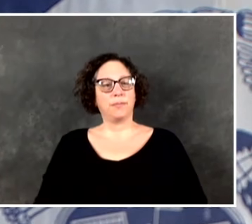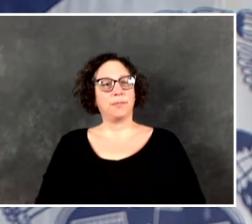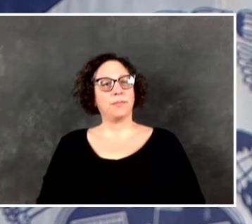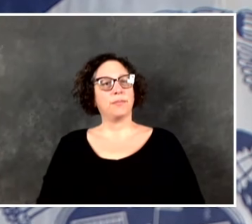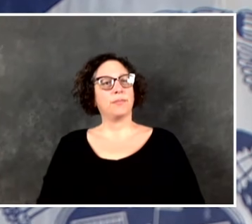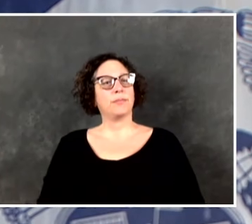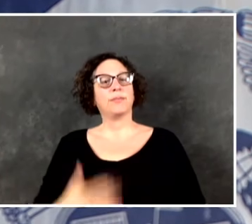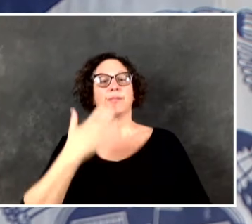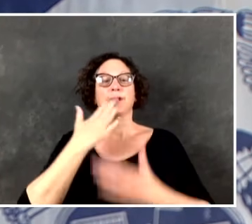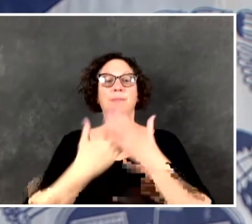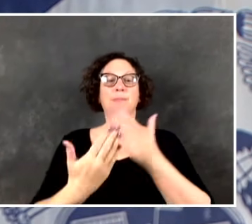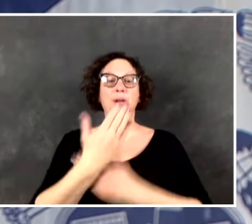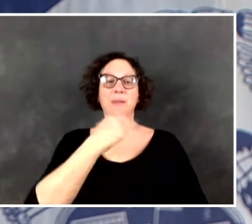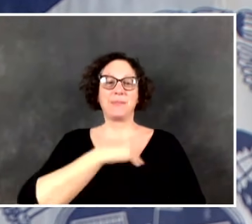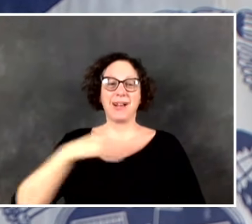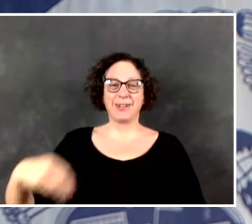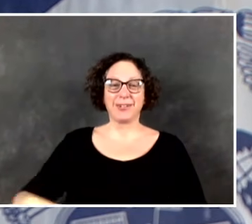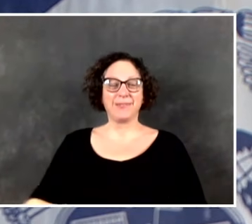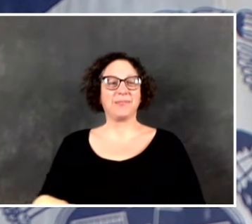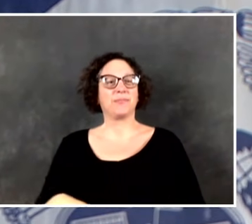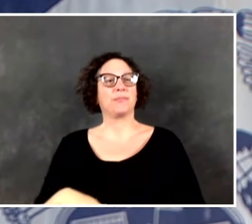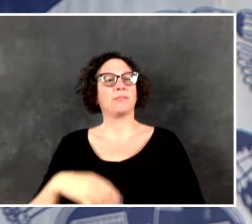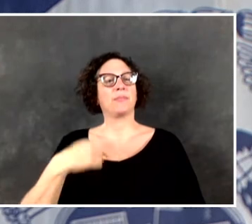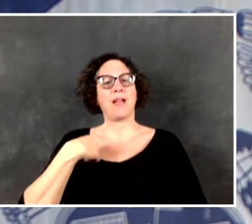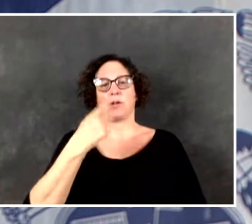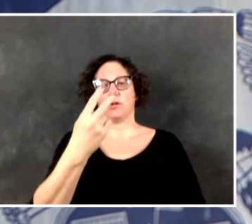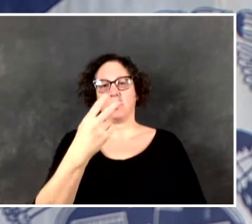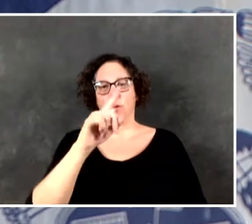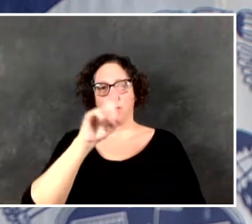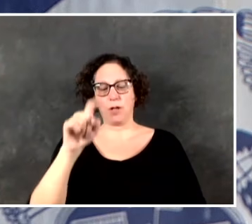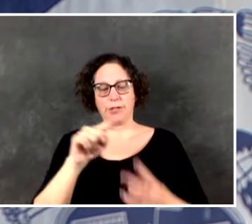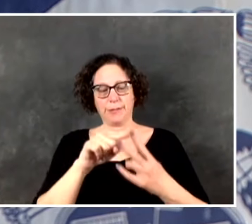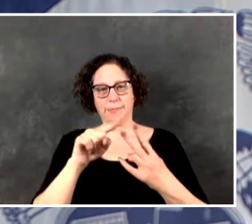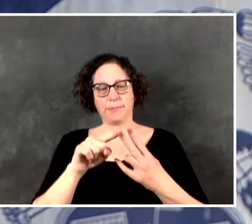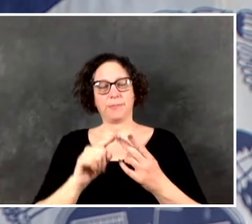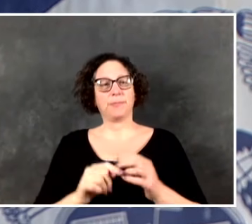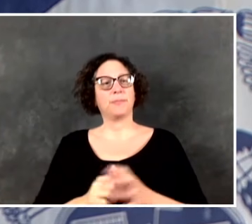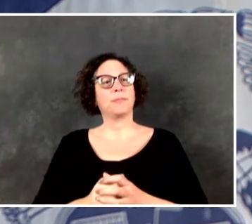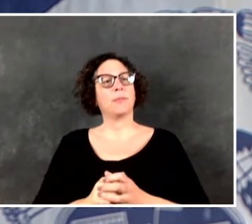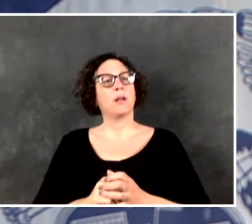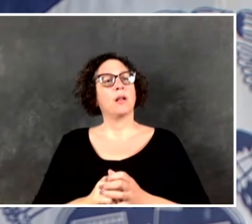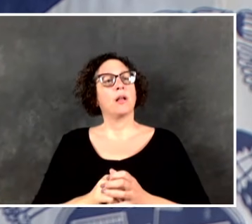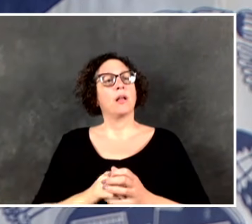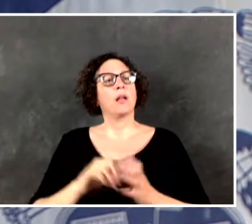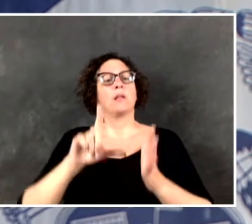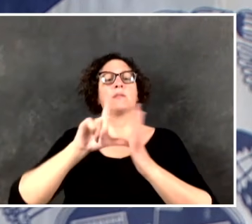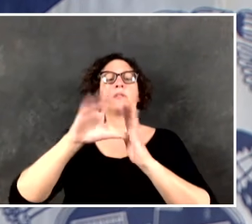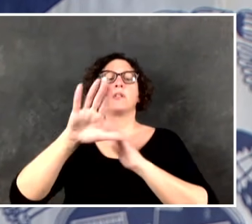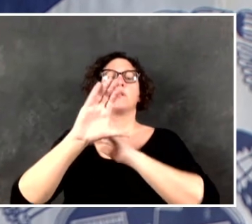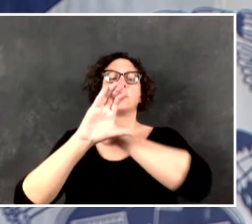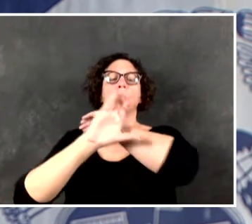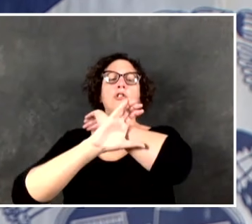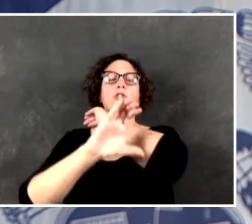AND NEXT FROM THE "NEW YORK TIMES." GOOD MORNING. T WOQUESTIONS.